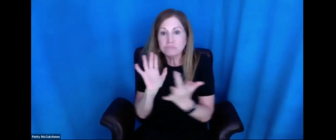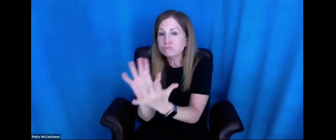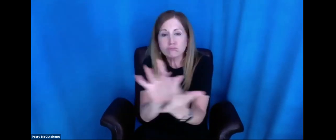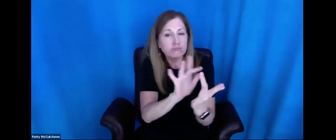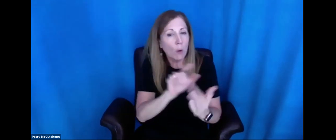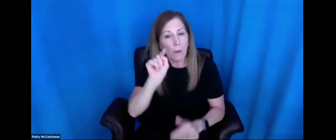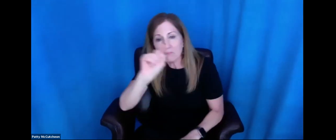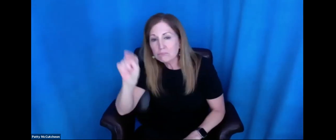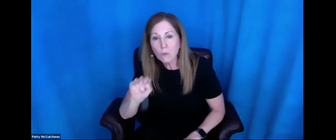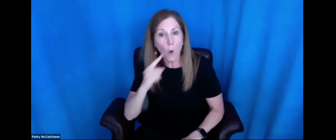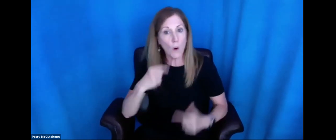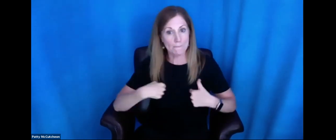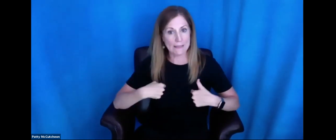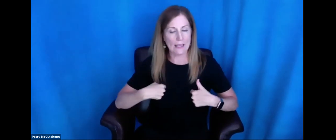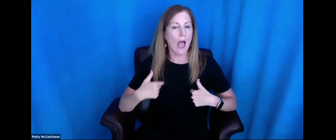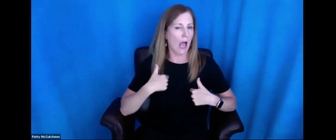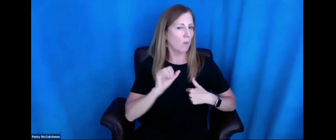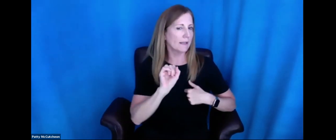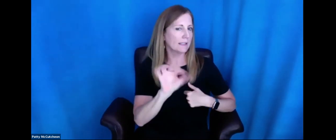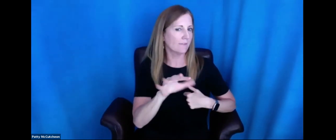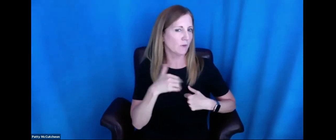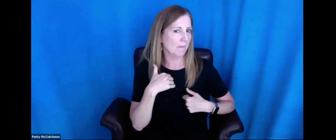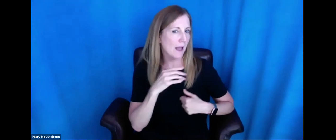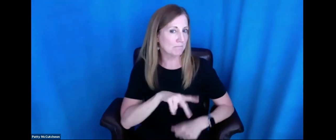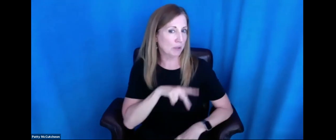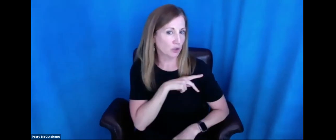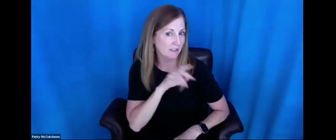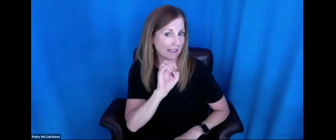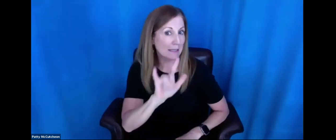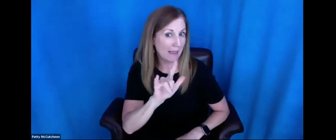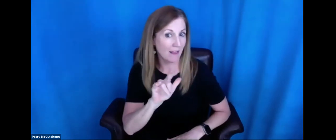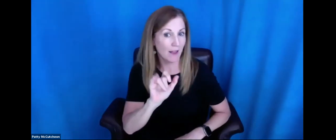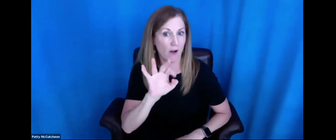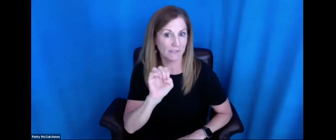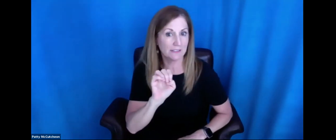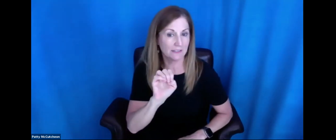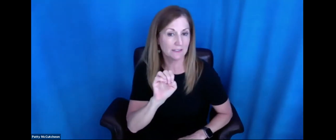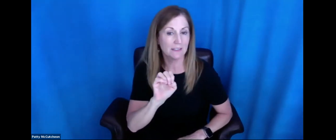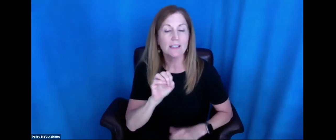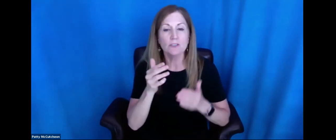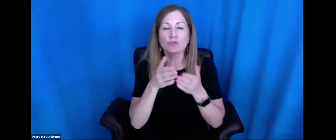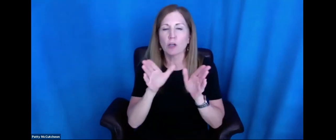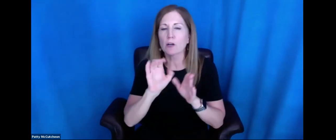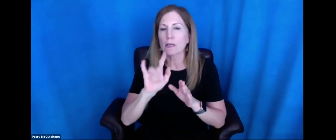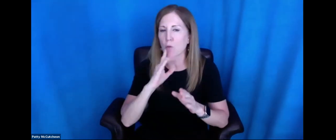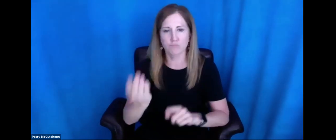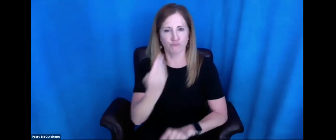My personal email at the office. This is the one that goes right to me with no filter